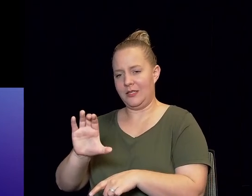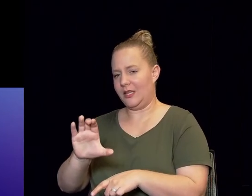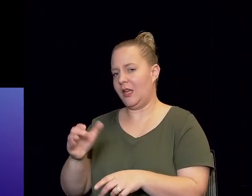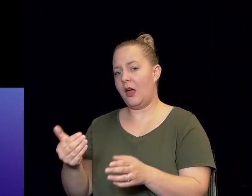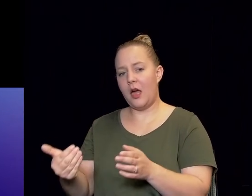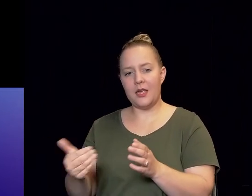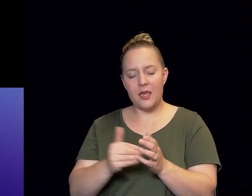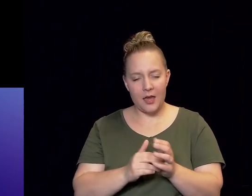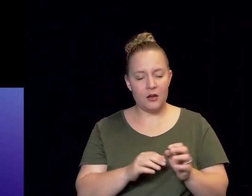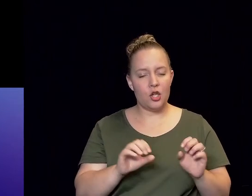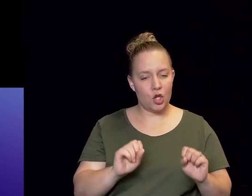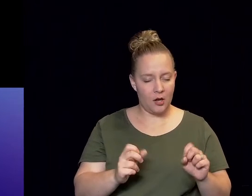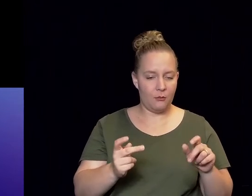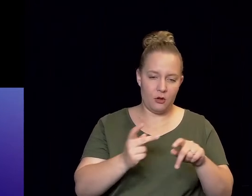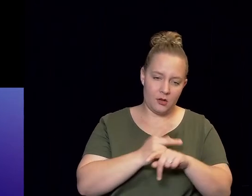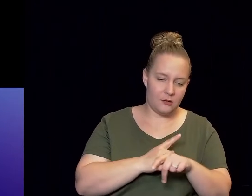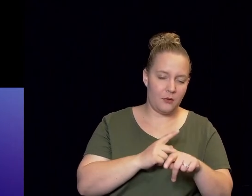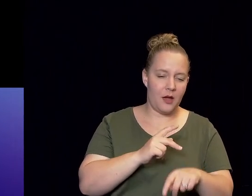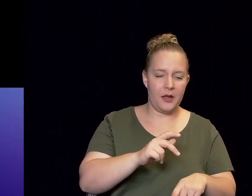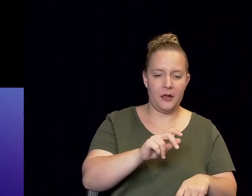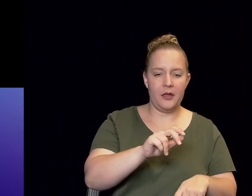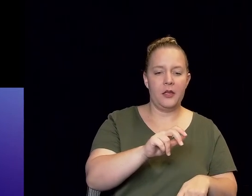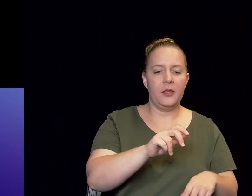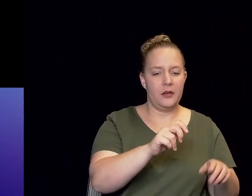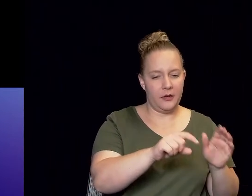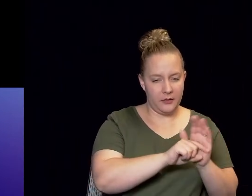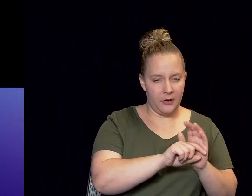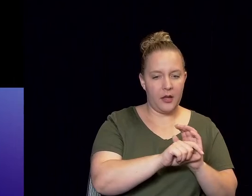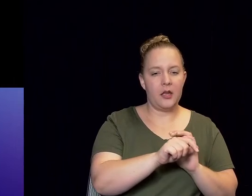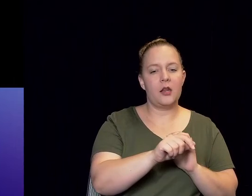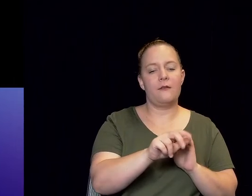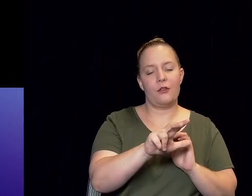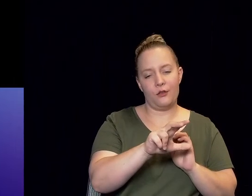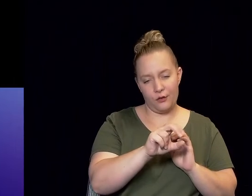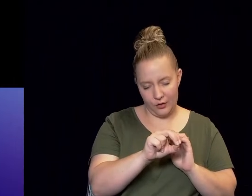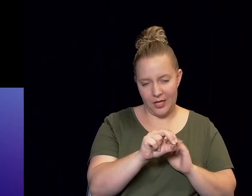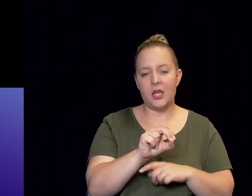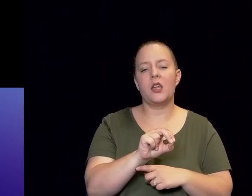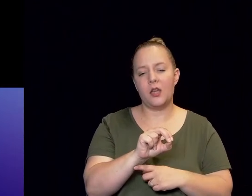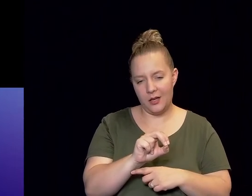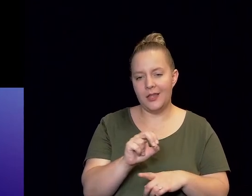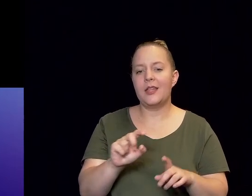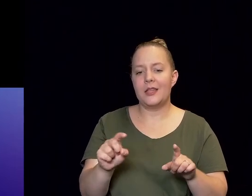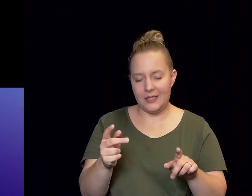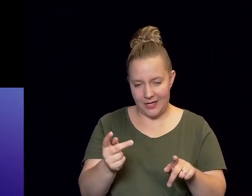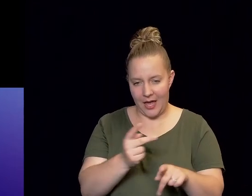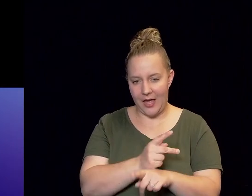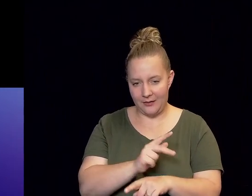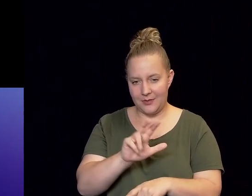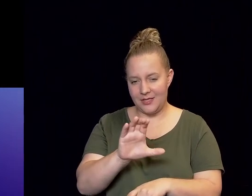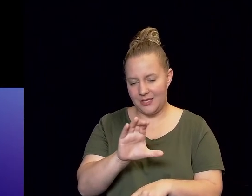like I could multiply these two together. So, that's how we got that -30 times c.